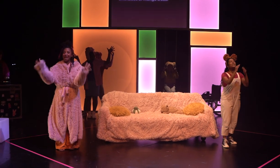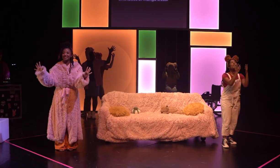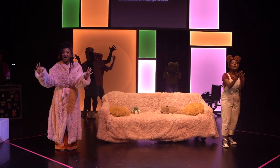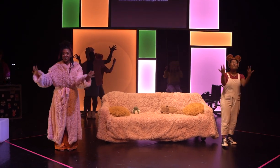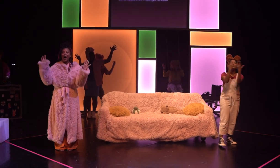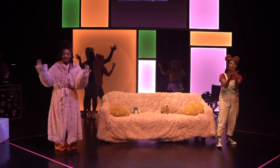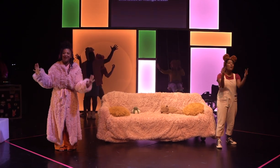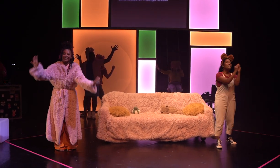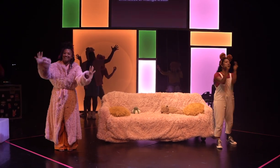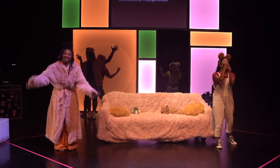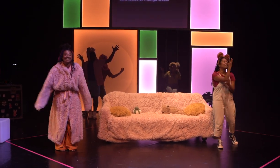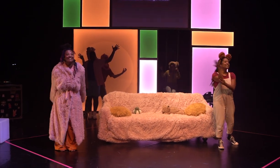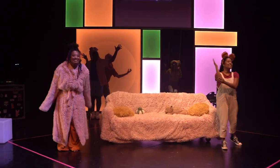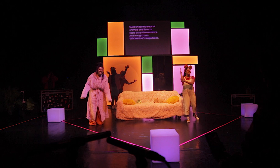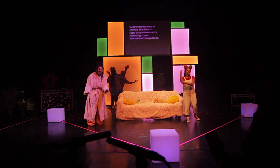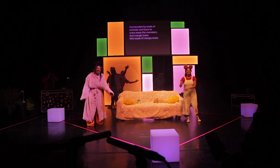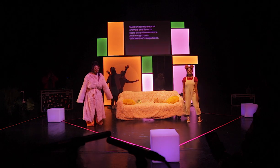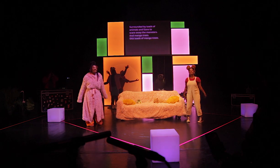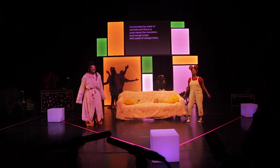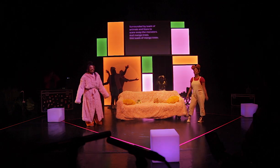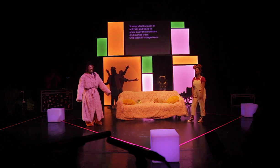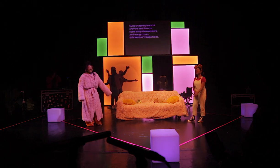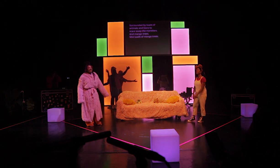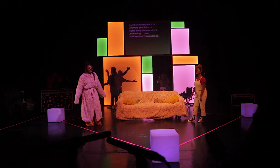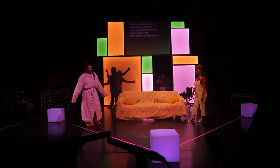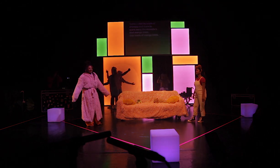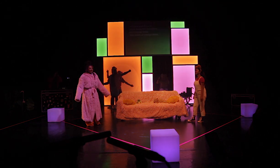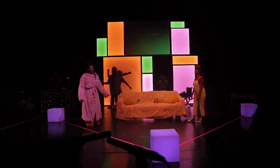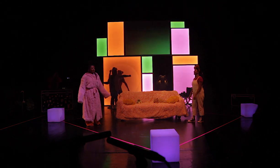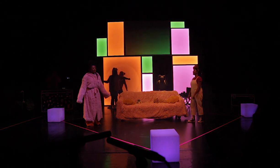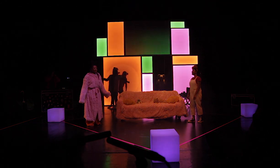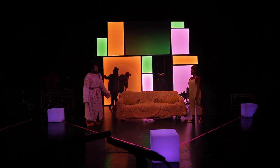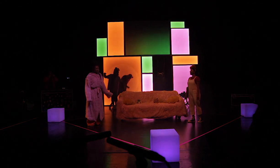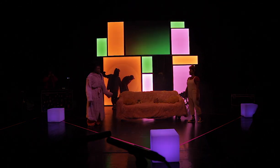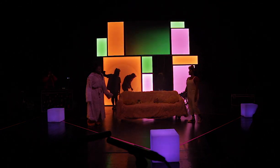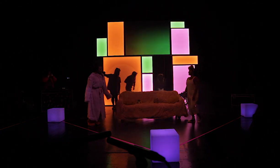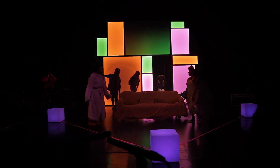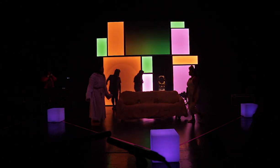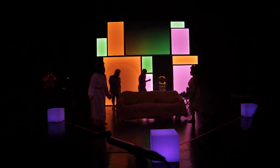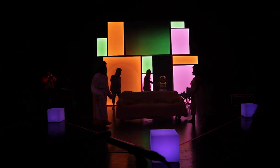of mango trees. [ # GRACE BEGINS TO BEATBOX ]